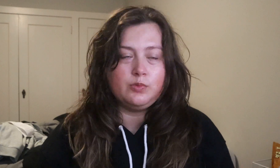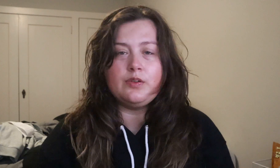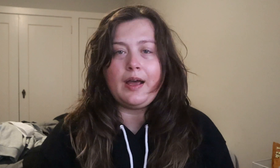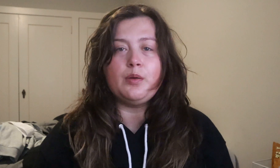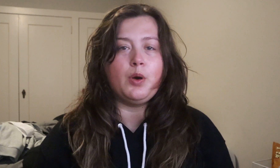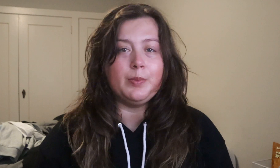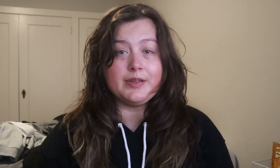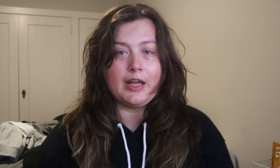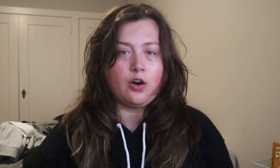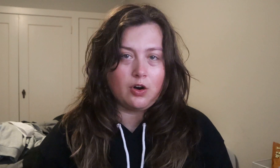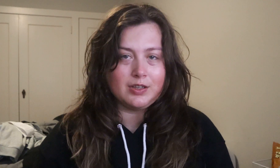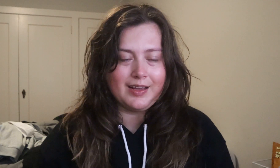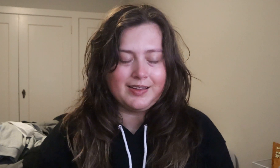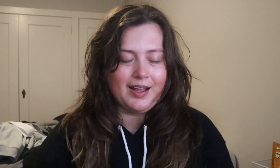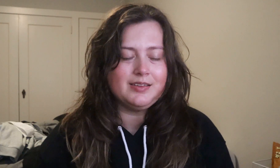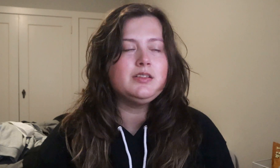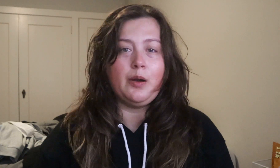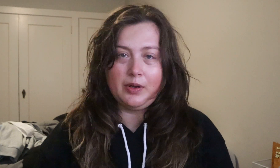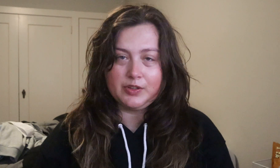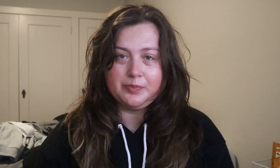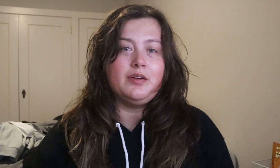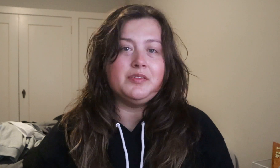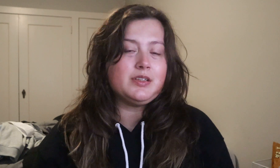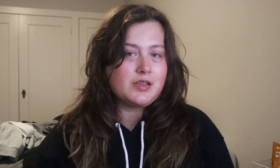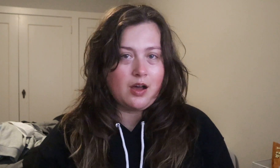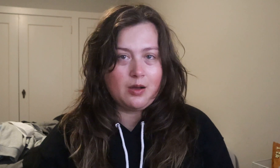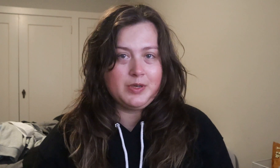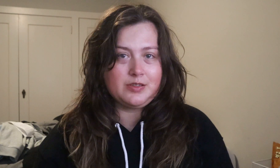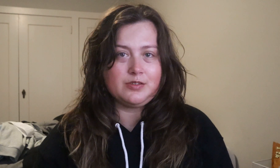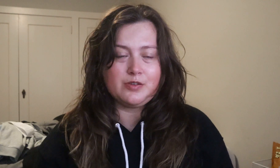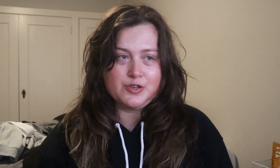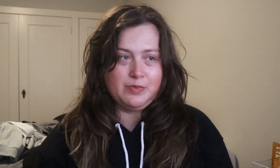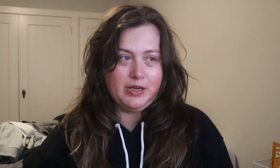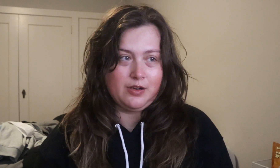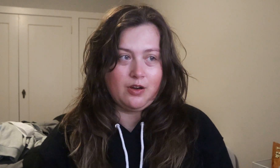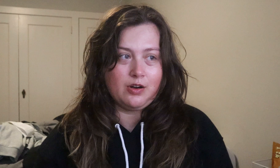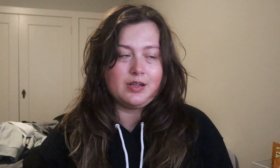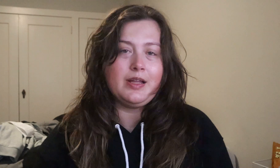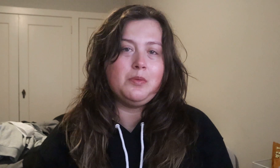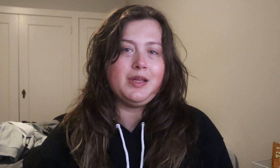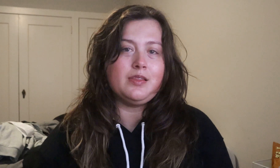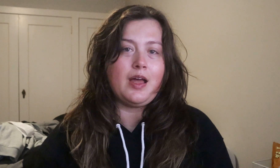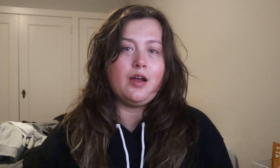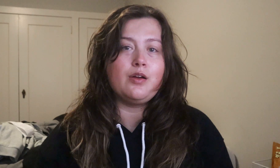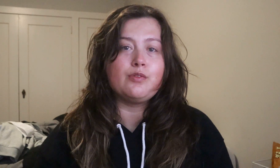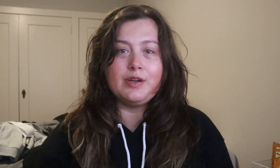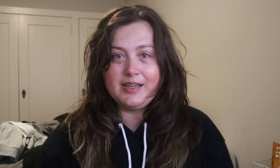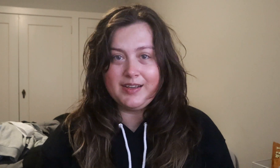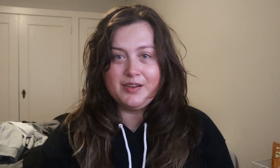We've had moments that are like that. However, these comments on social media are claiming that Regan,